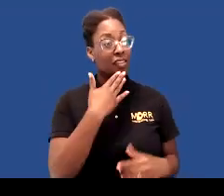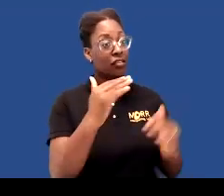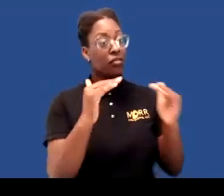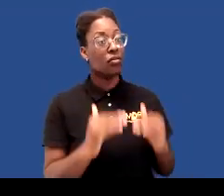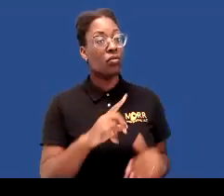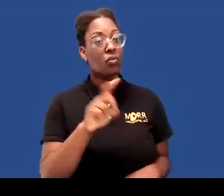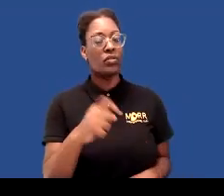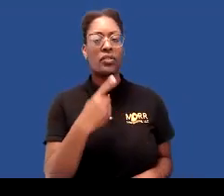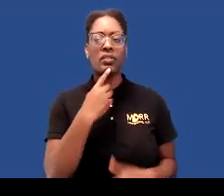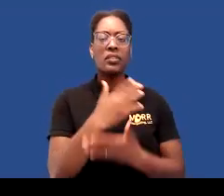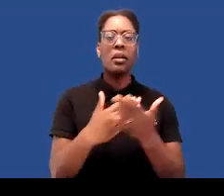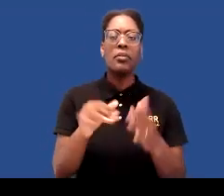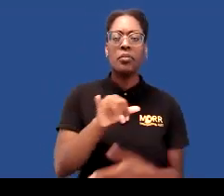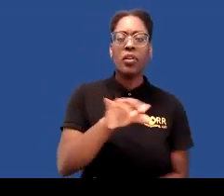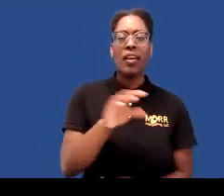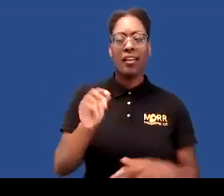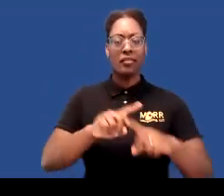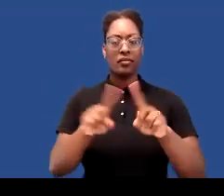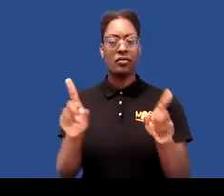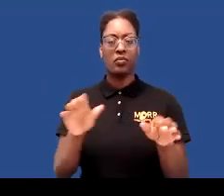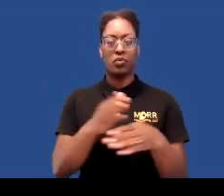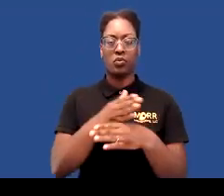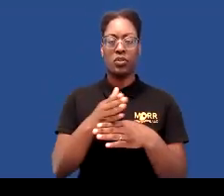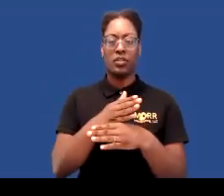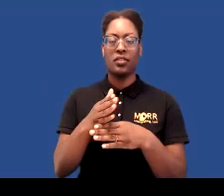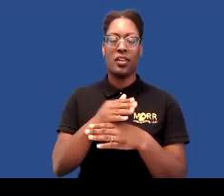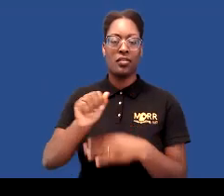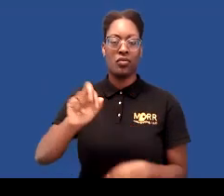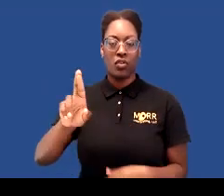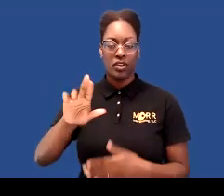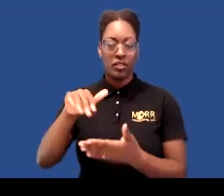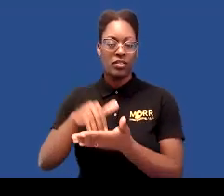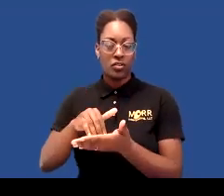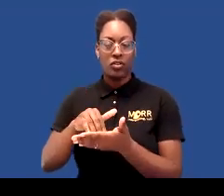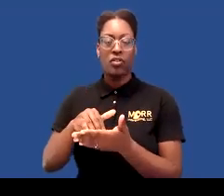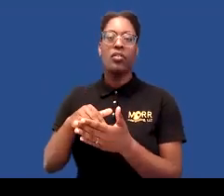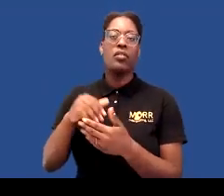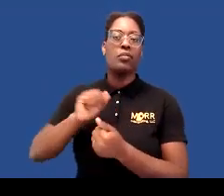"between antiracist writing center pedagogy "and the notion of linguistic diversity